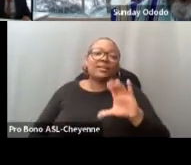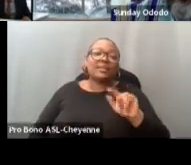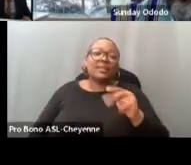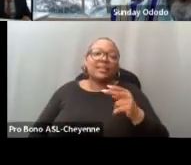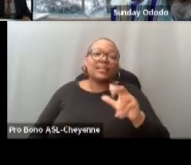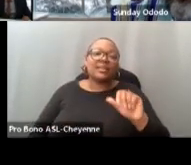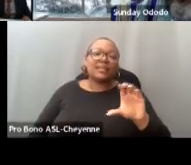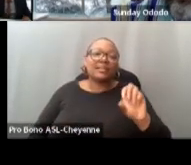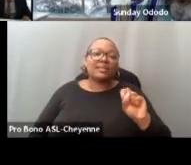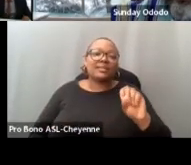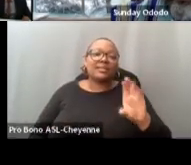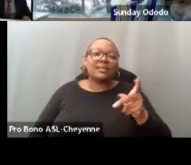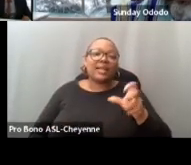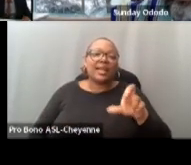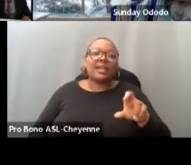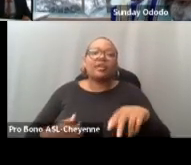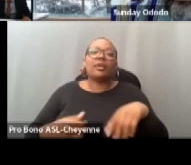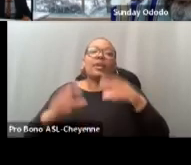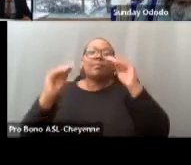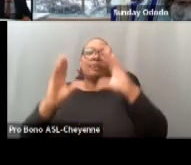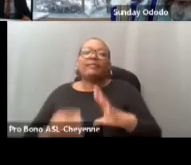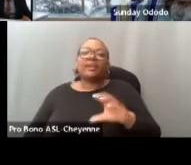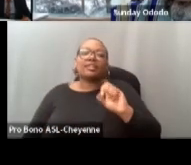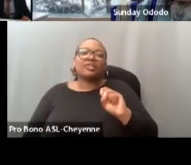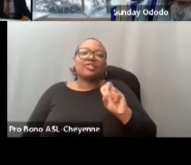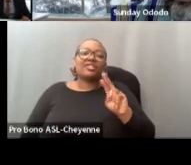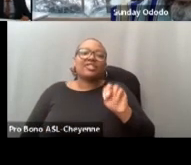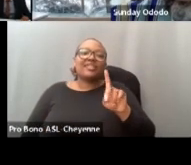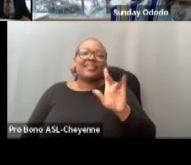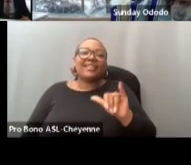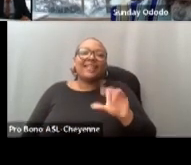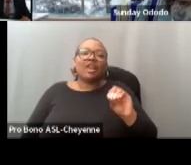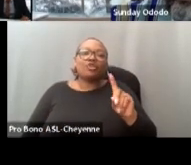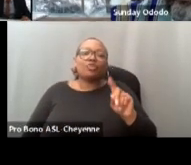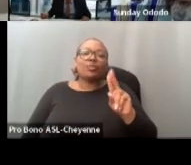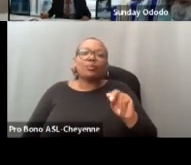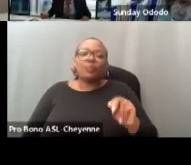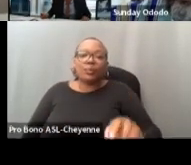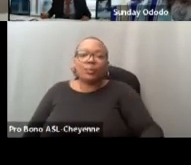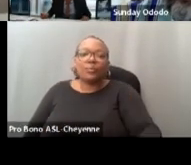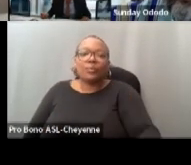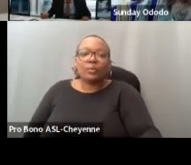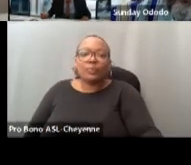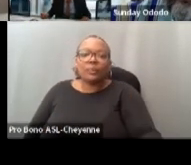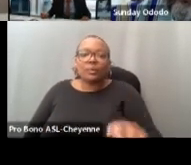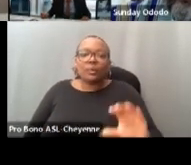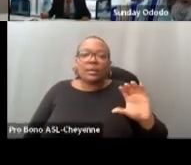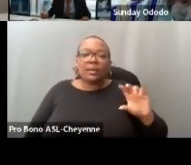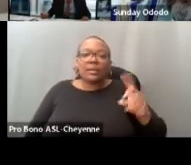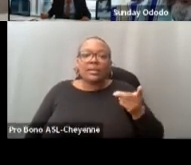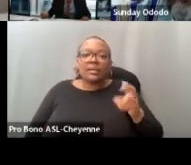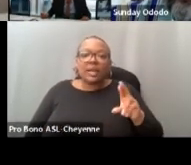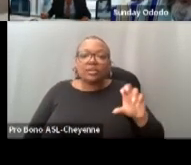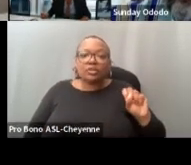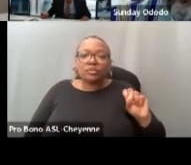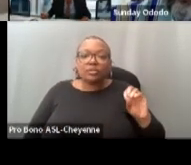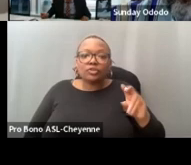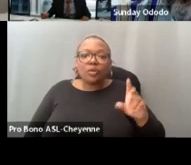and Professor Sunnie Ododo and Dr. Olusola John, who couldn't make it today.